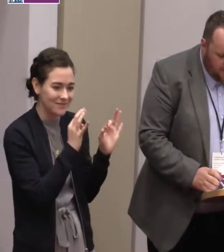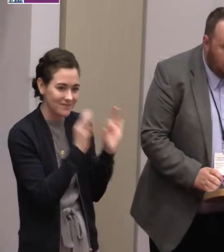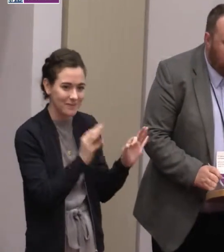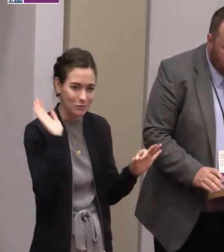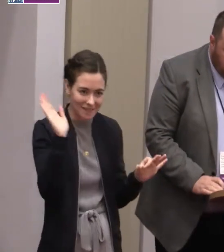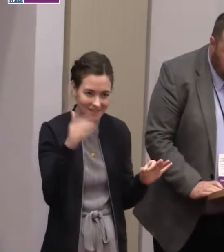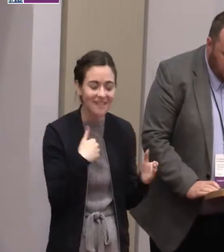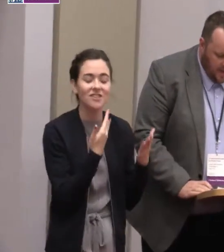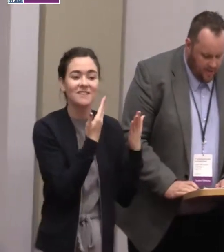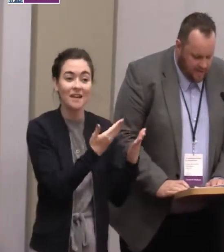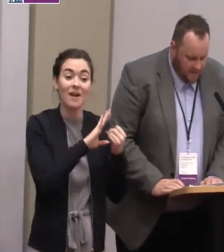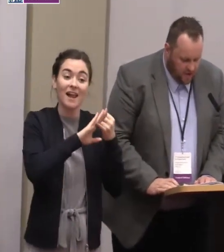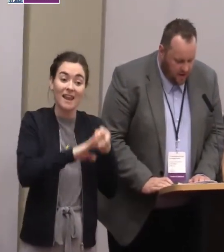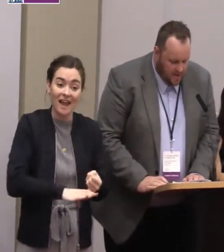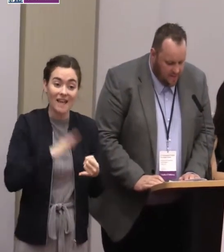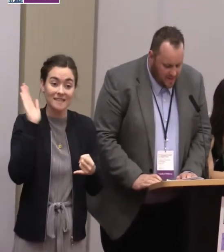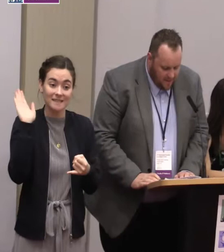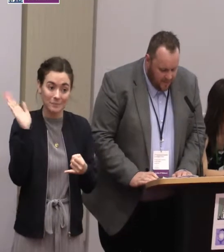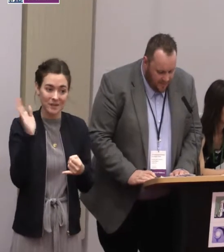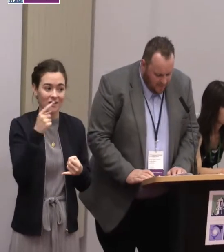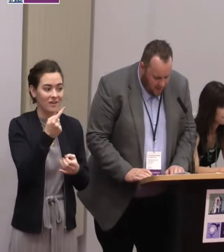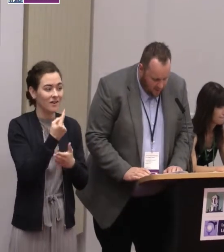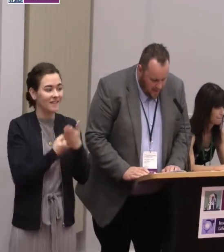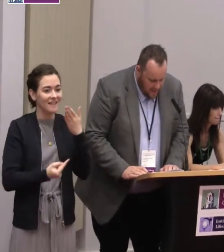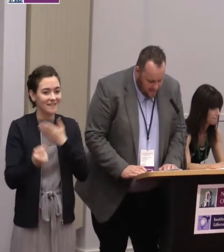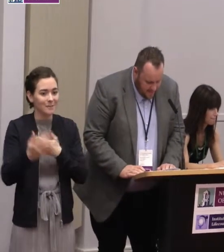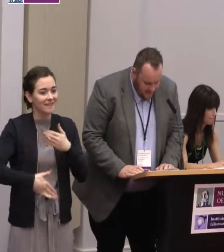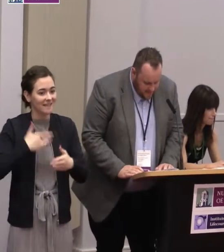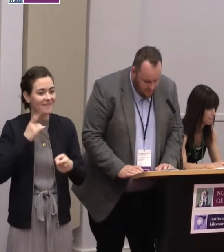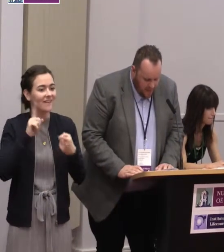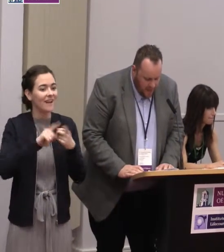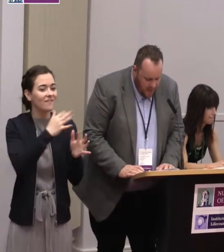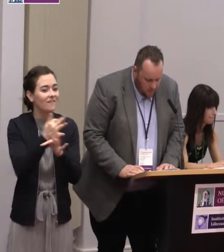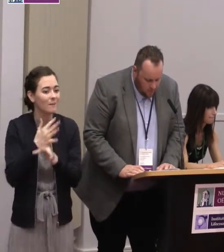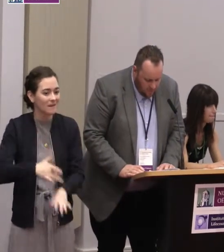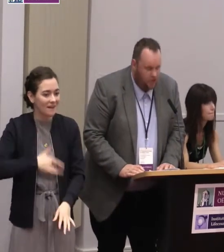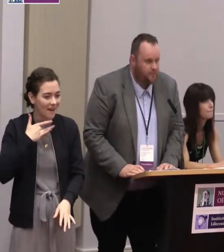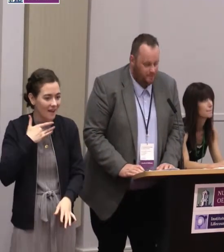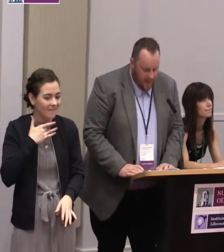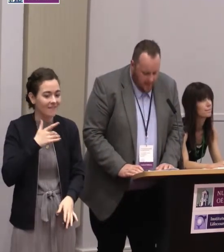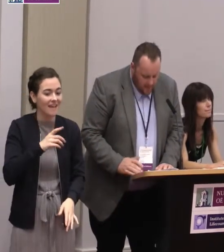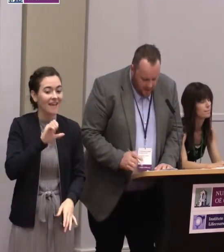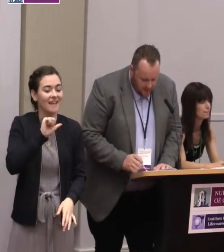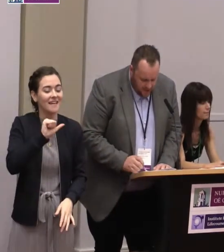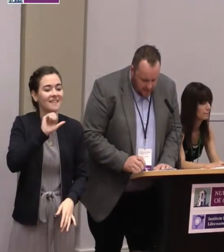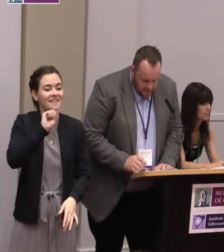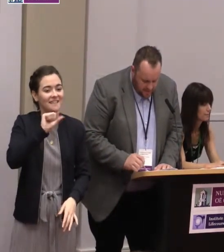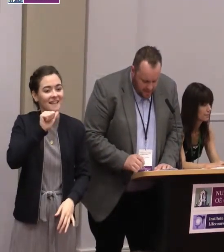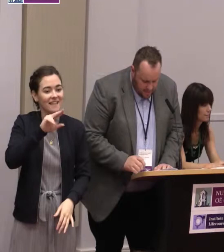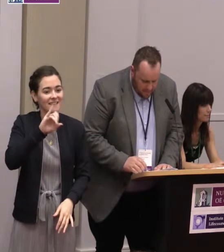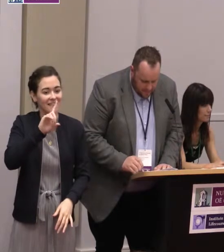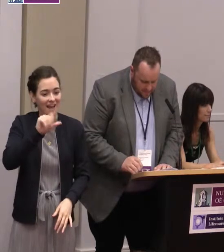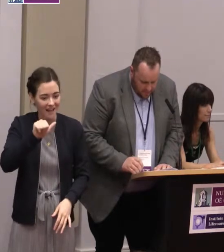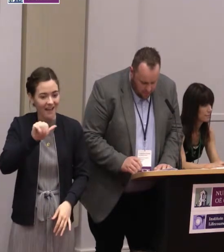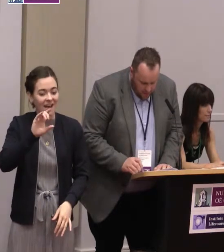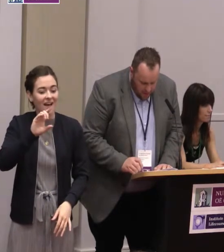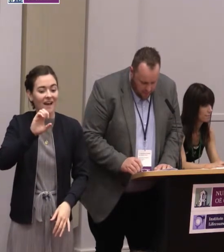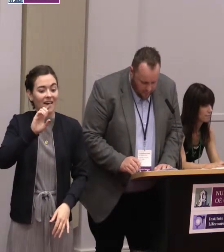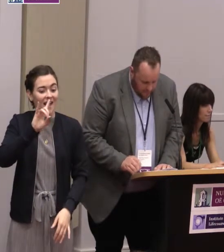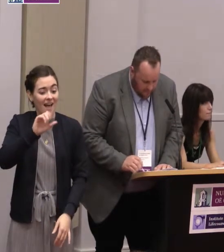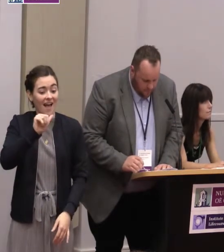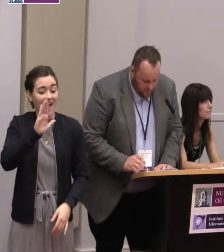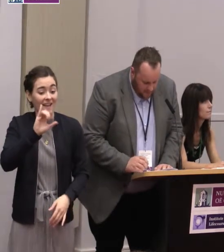A final speaker on independent family living as Senada, and hers is about inclusion.